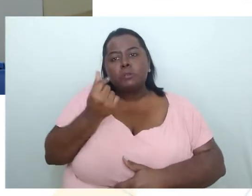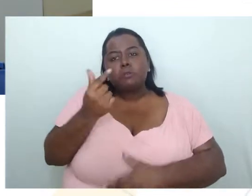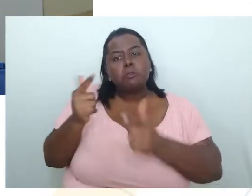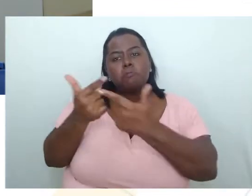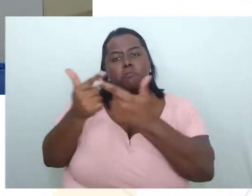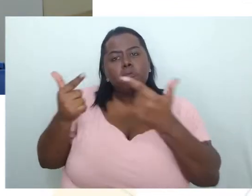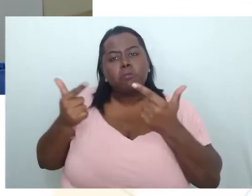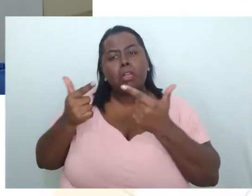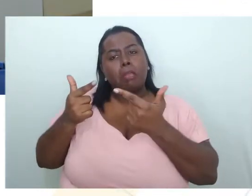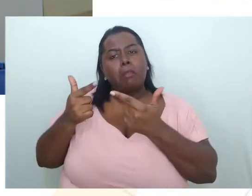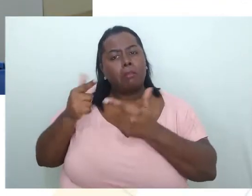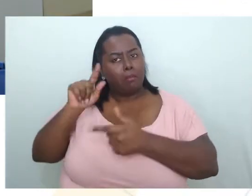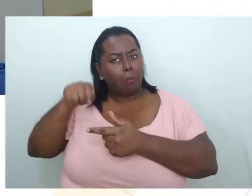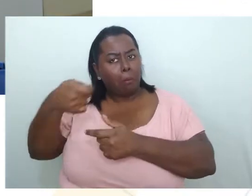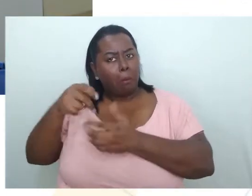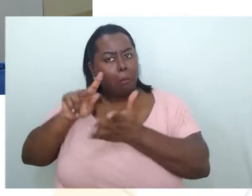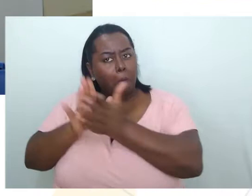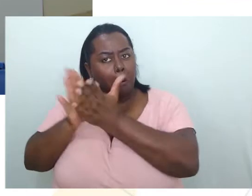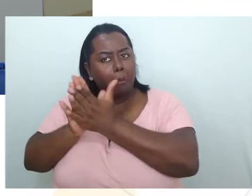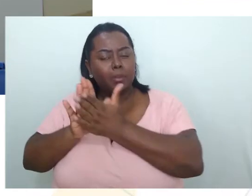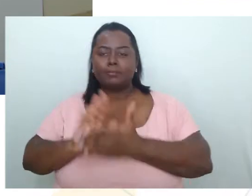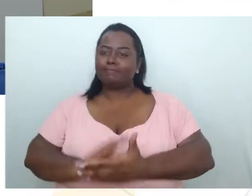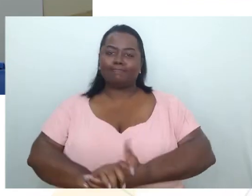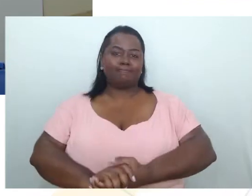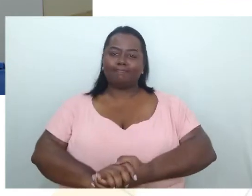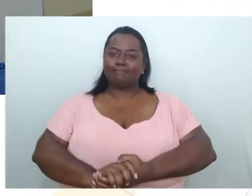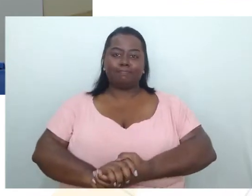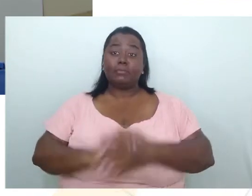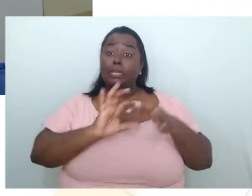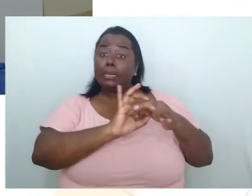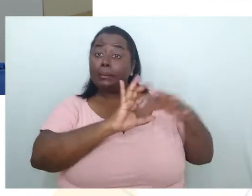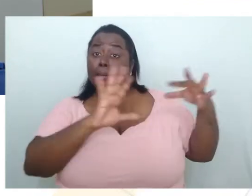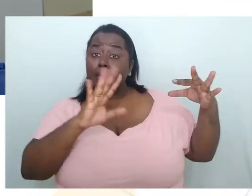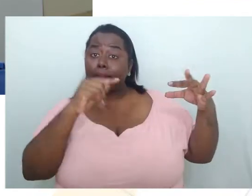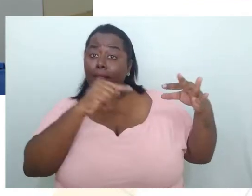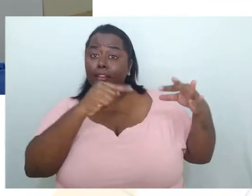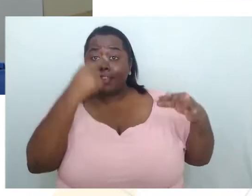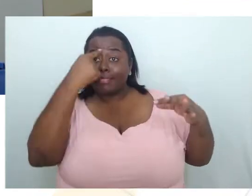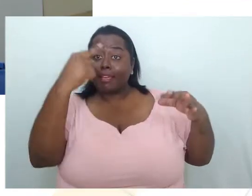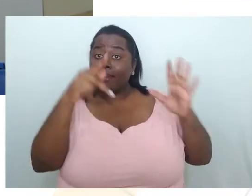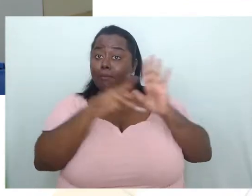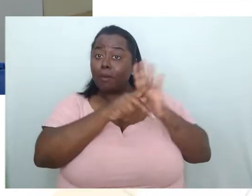having money. And freedom, this idea of freedom people talk about freedom we